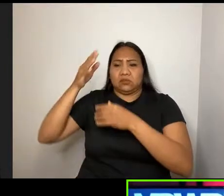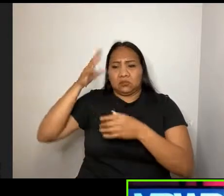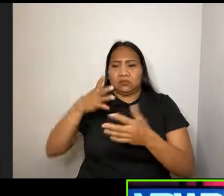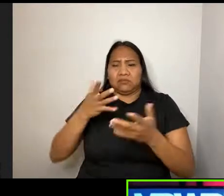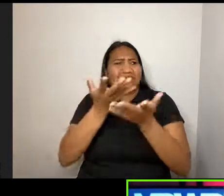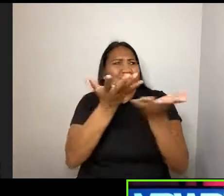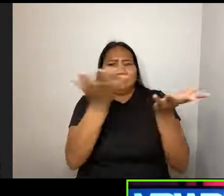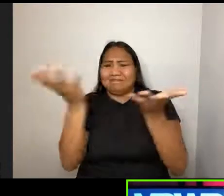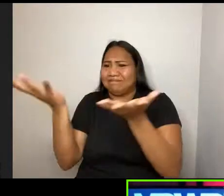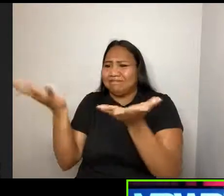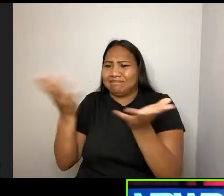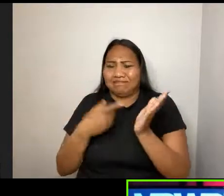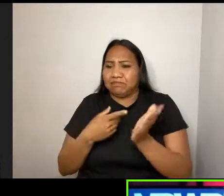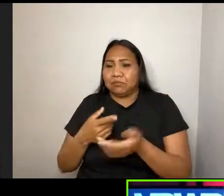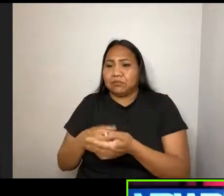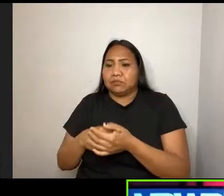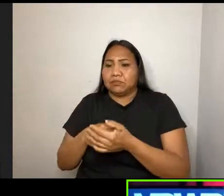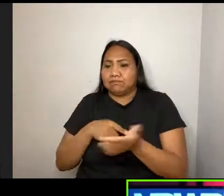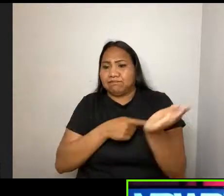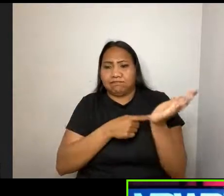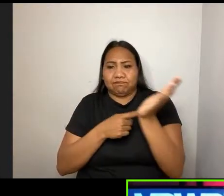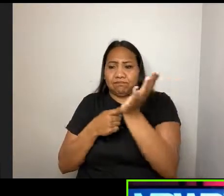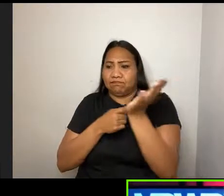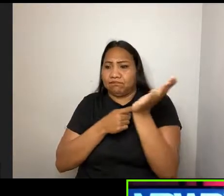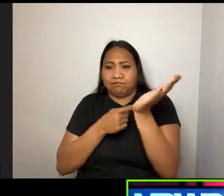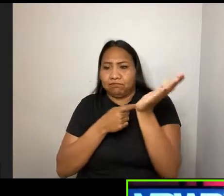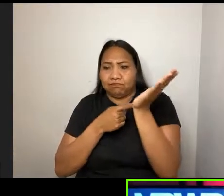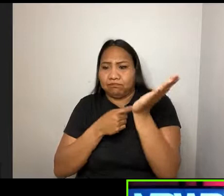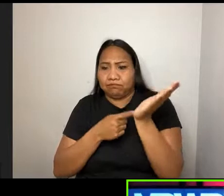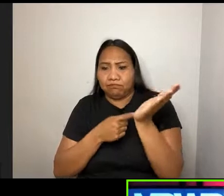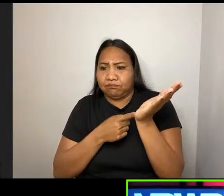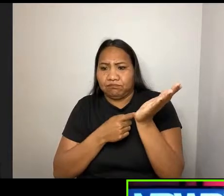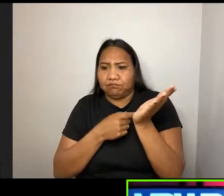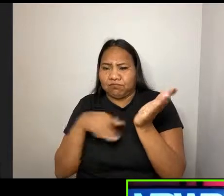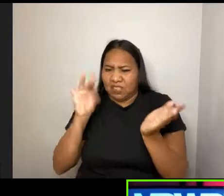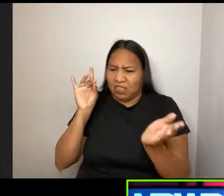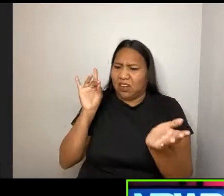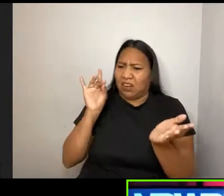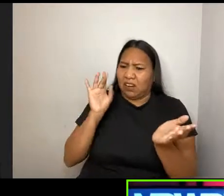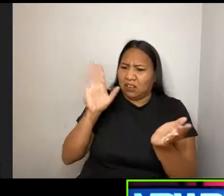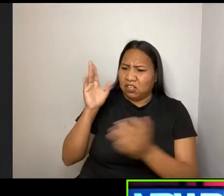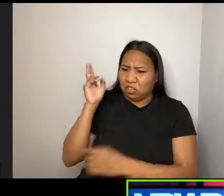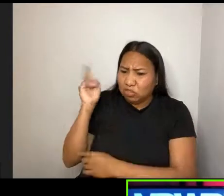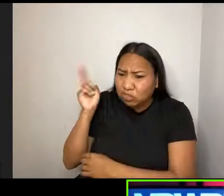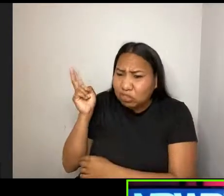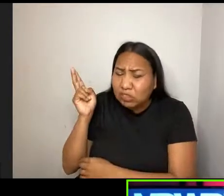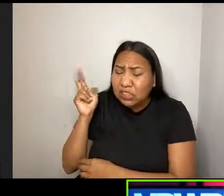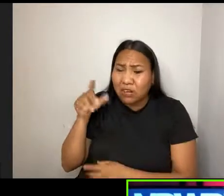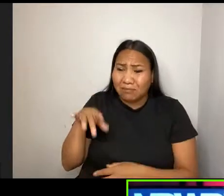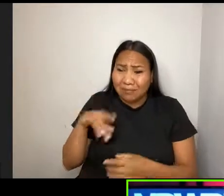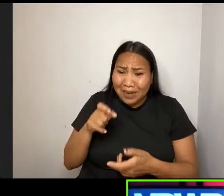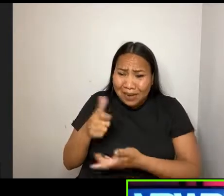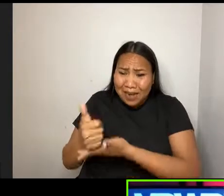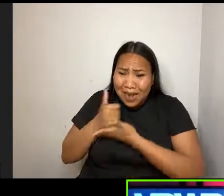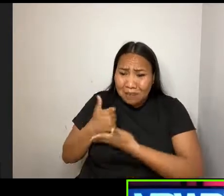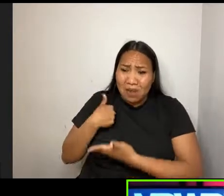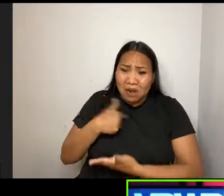release us from this. So he made the plan and he had to coordinate amongst the 19 Pueblos that were